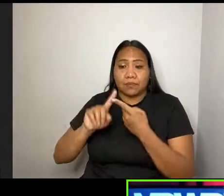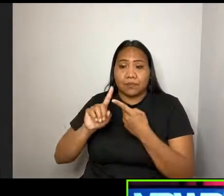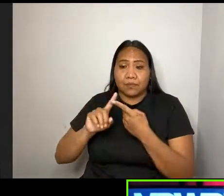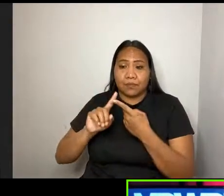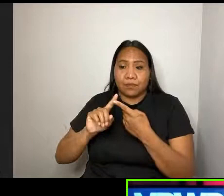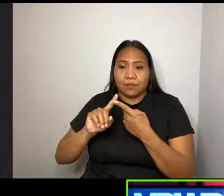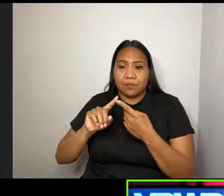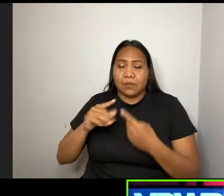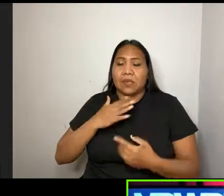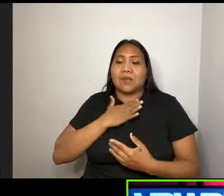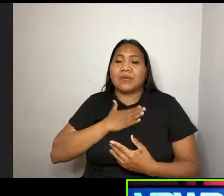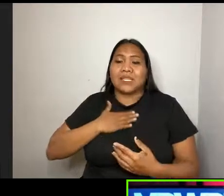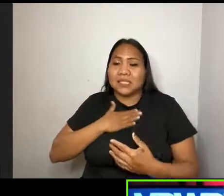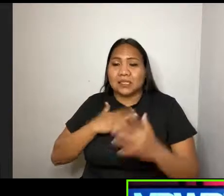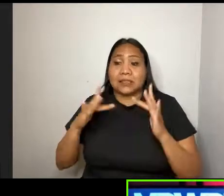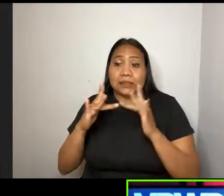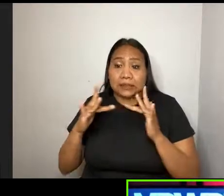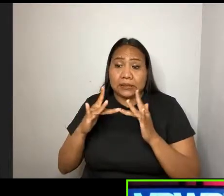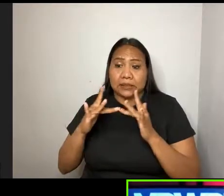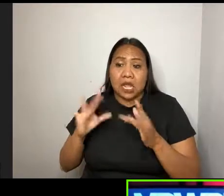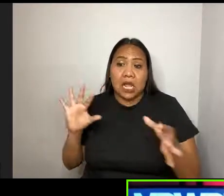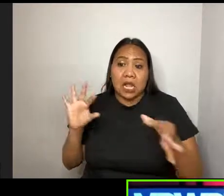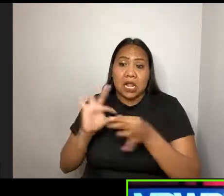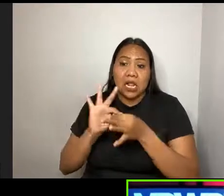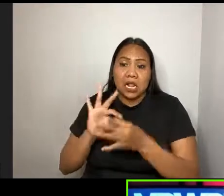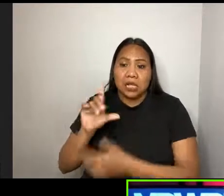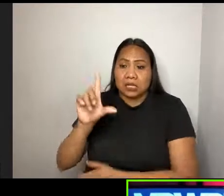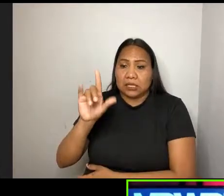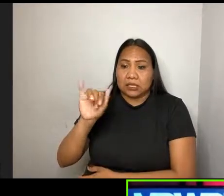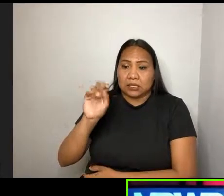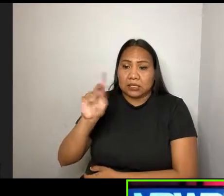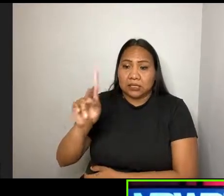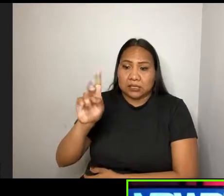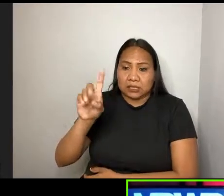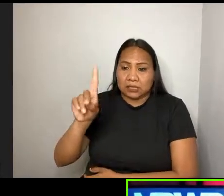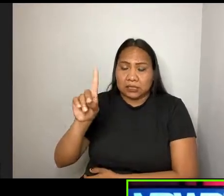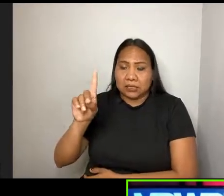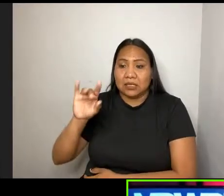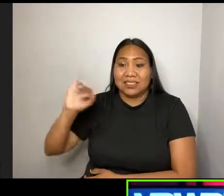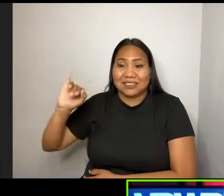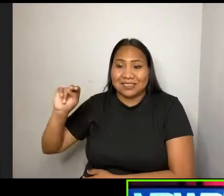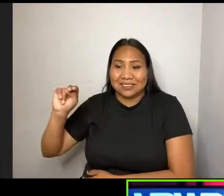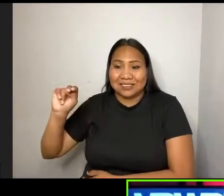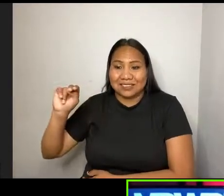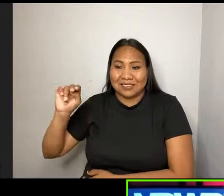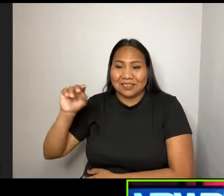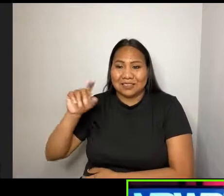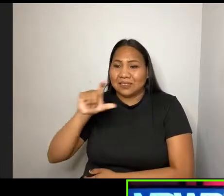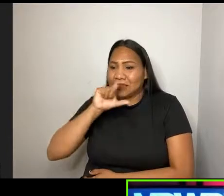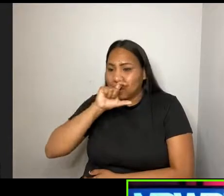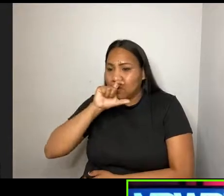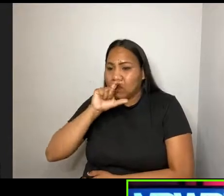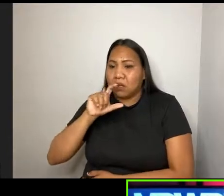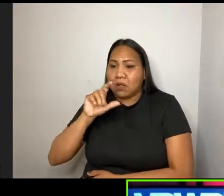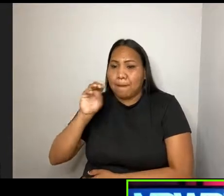LinkedIn. Just search Two Eagles Marcus. T-w-o-e-a-g-le-s.